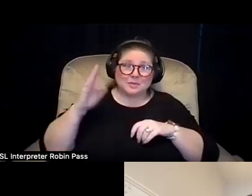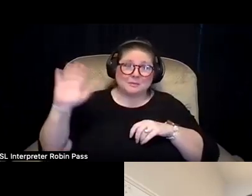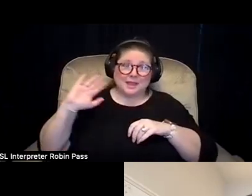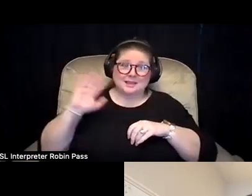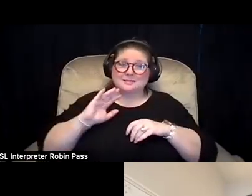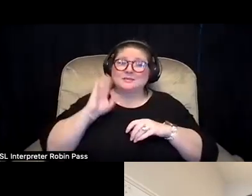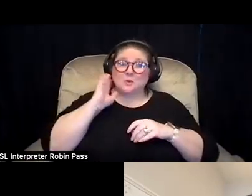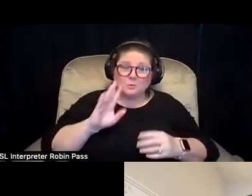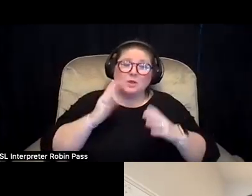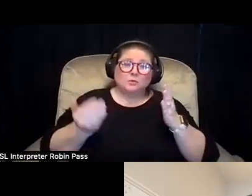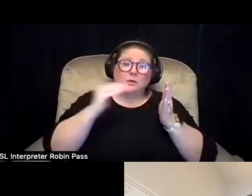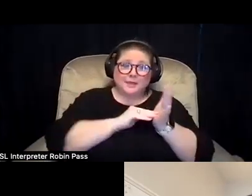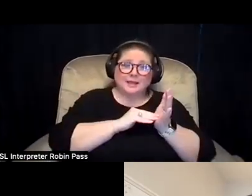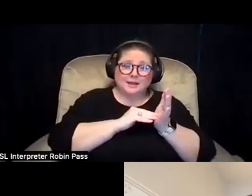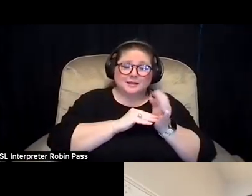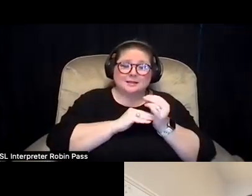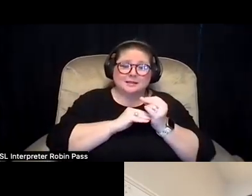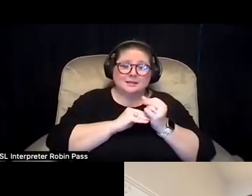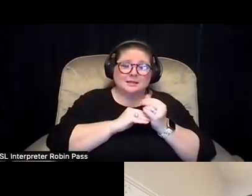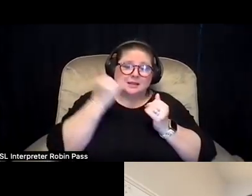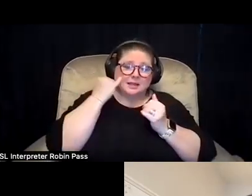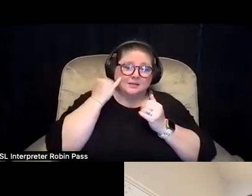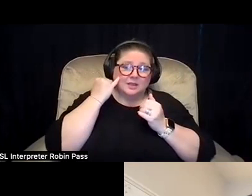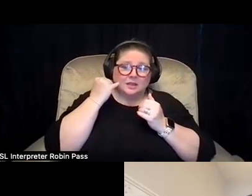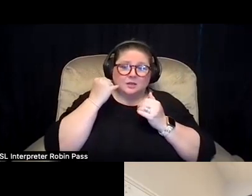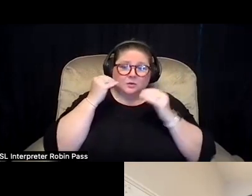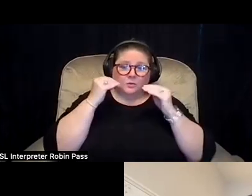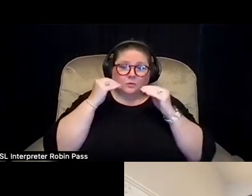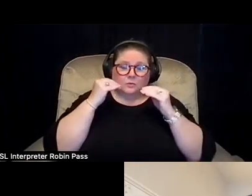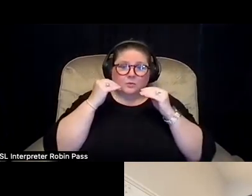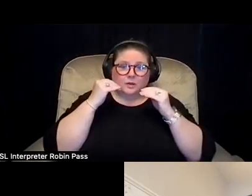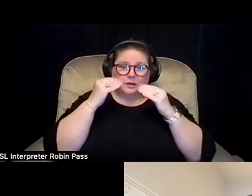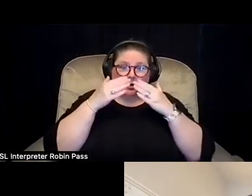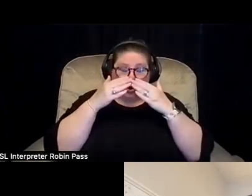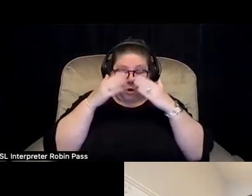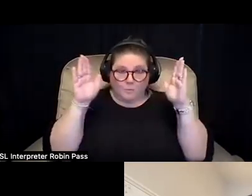it and i think that if we open our eyes to see and make those connections between the past and